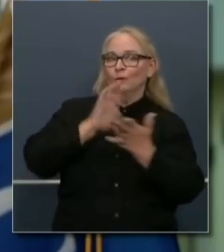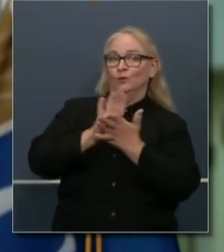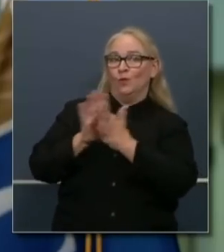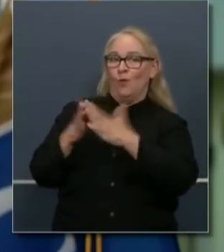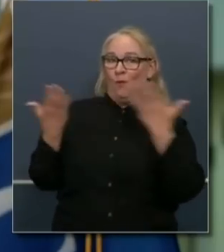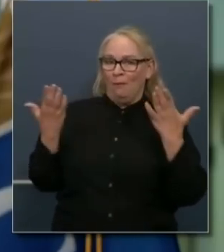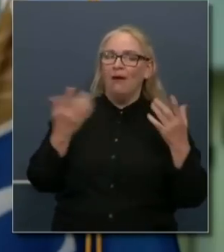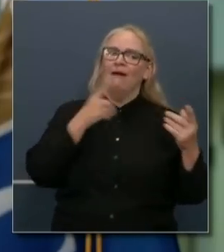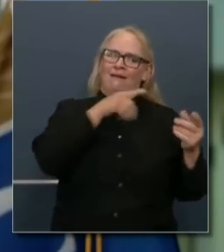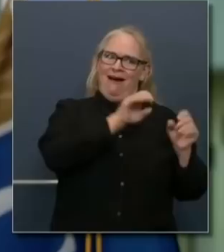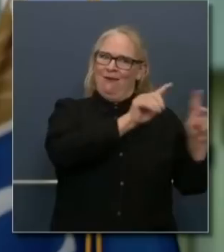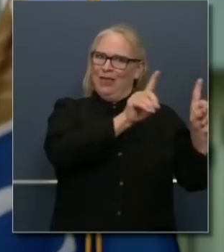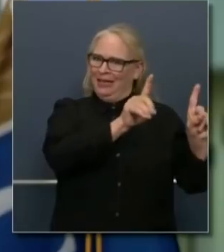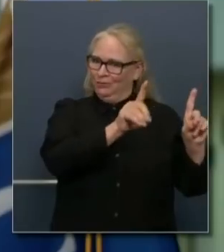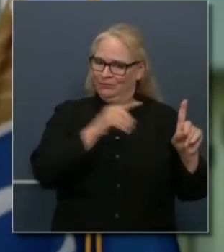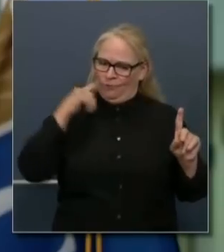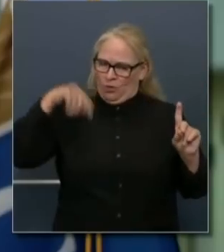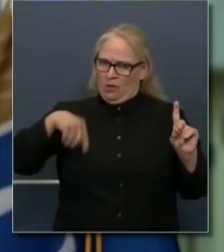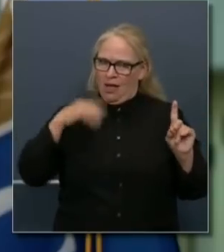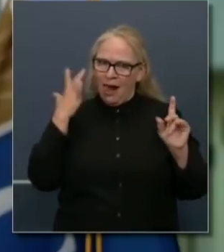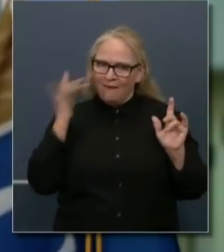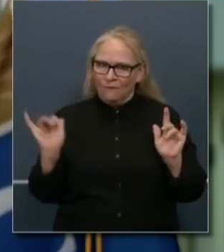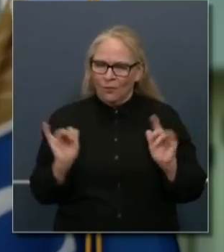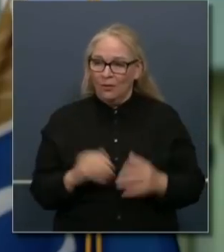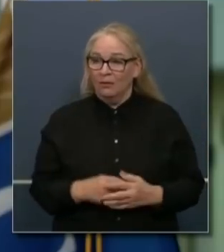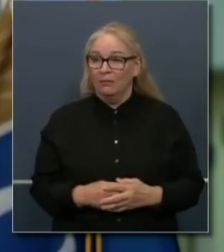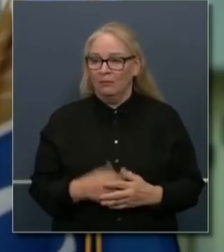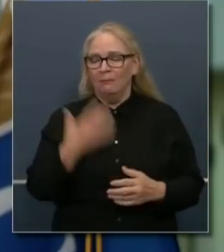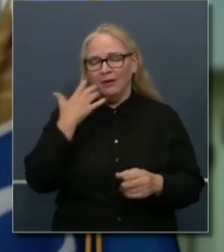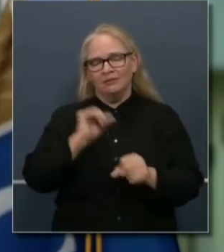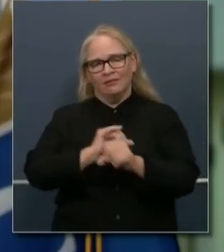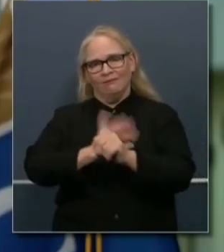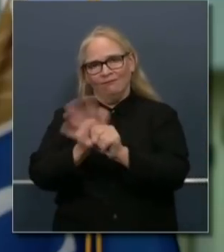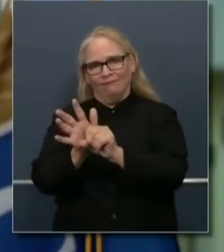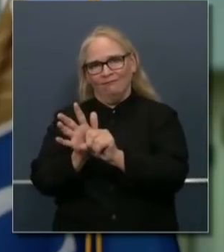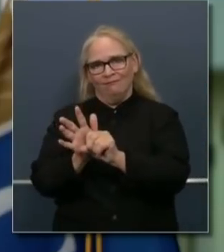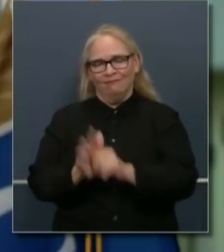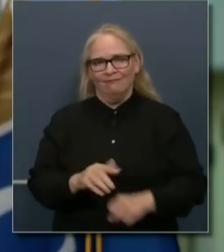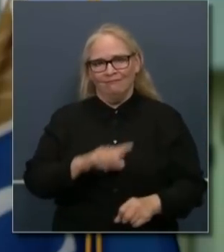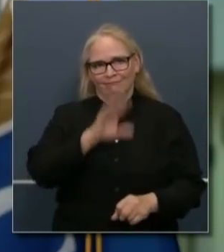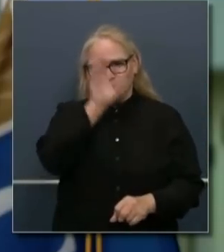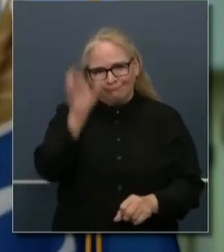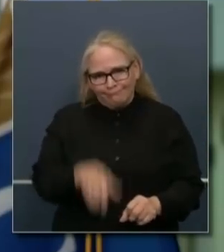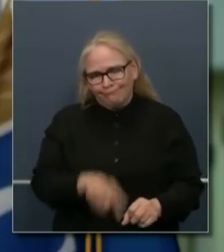WHAT WE'RE PUTTING OUT IN TERMS OF GUIDANCE AND GUIDELINES FOR EDUCATION IN THE STATE OF CALIFORNIA IN THE CONTEXT OF